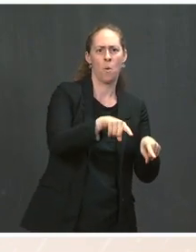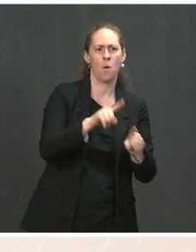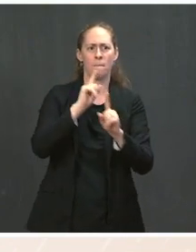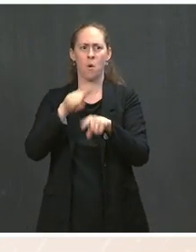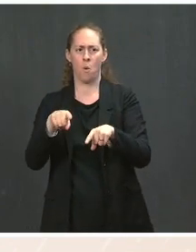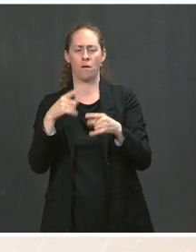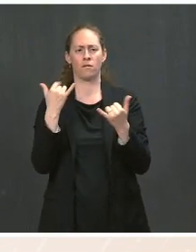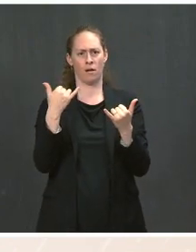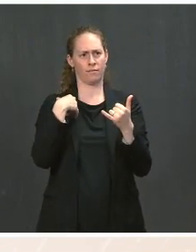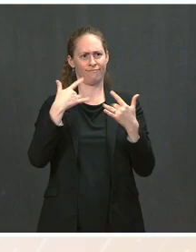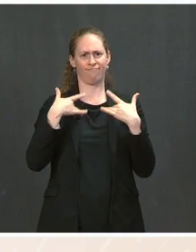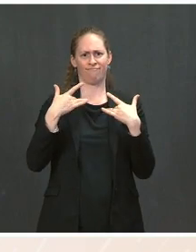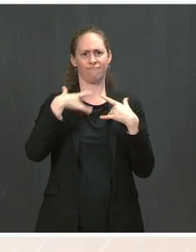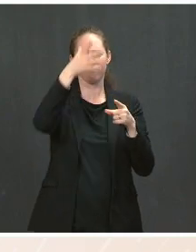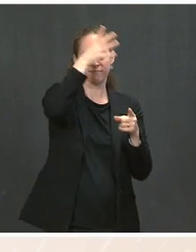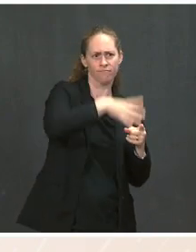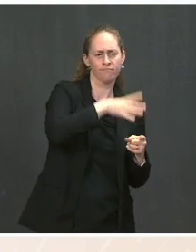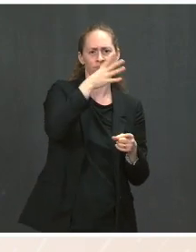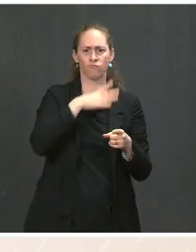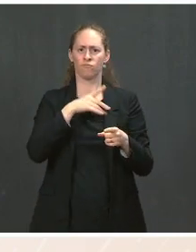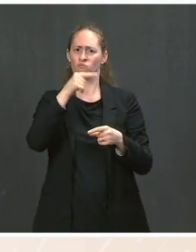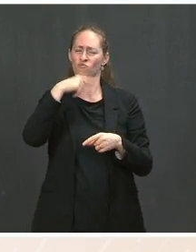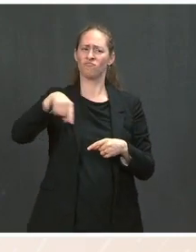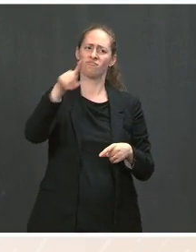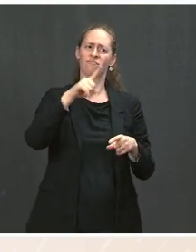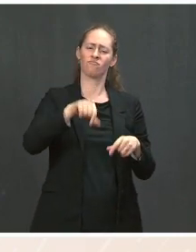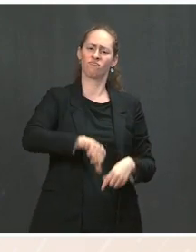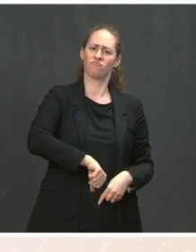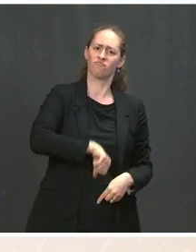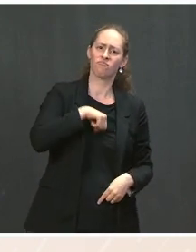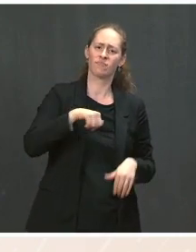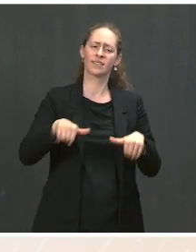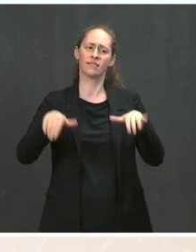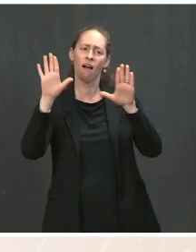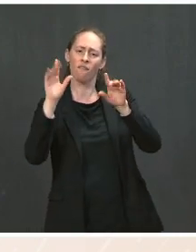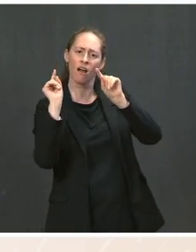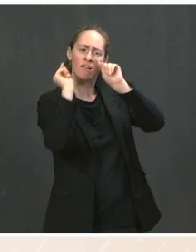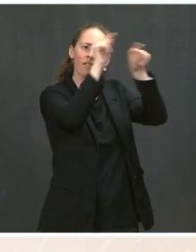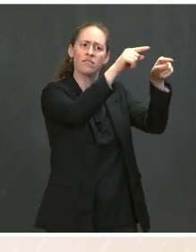the men and women who are proudly serving around the world -- that we wanted our intelligence community to look into it.